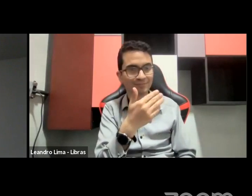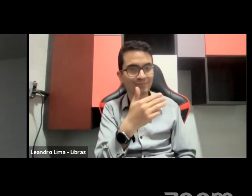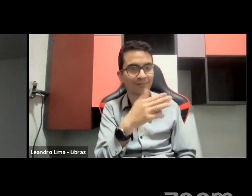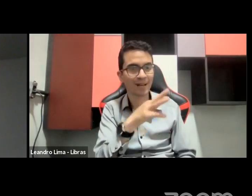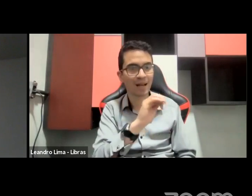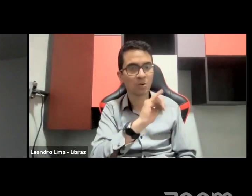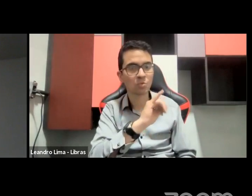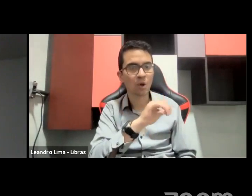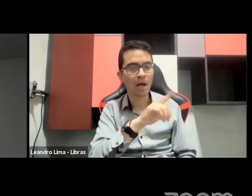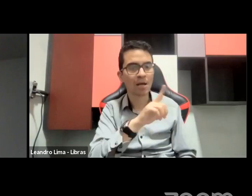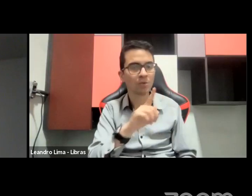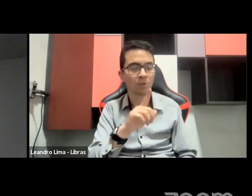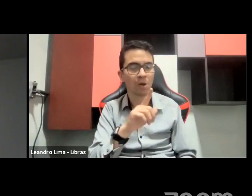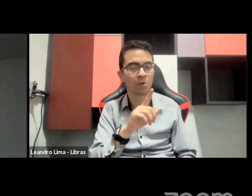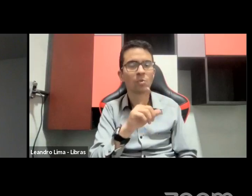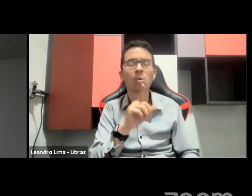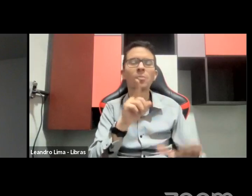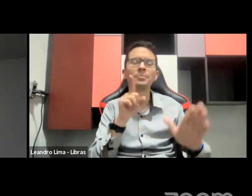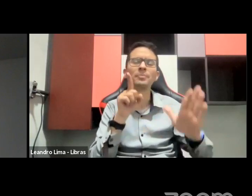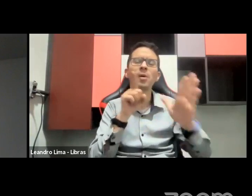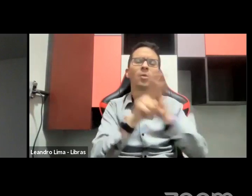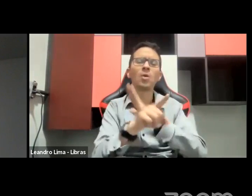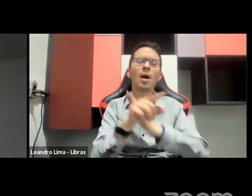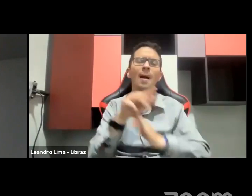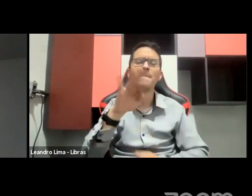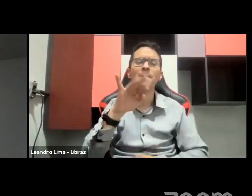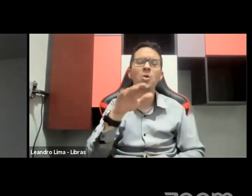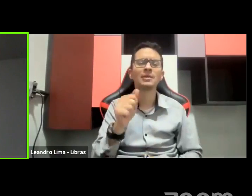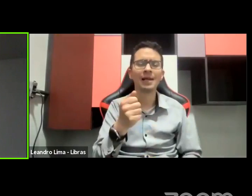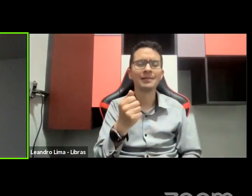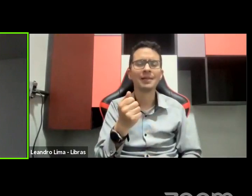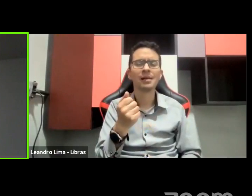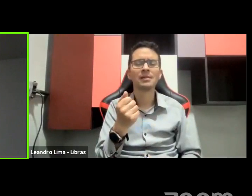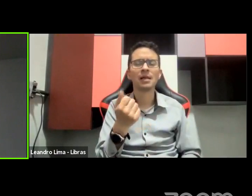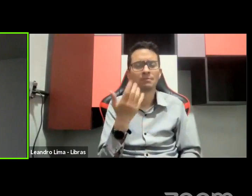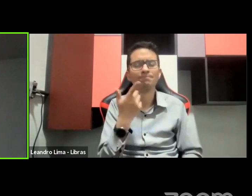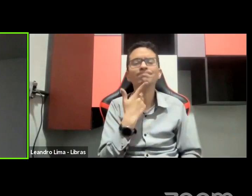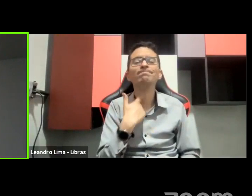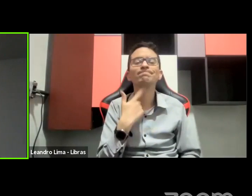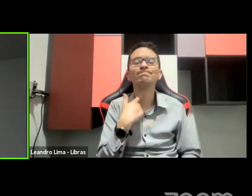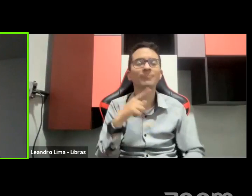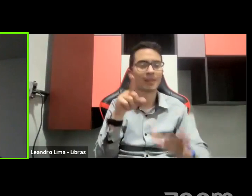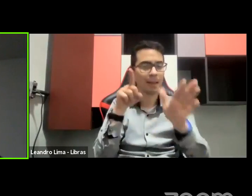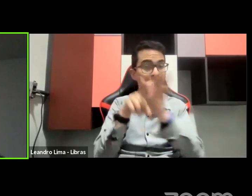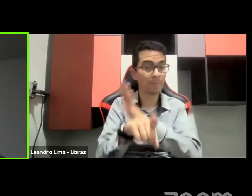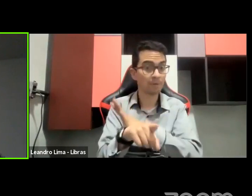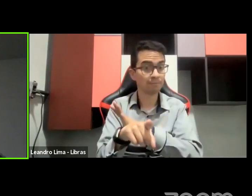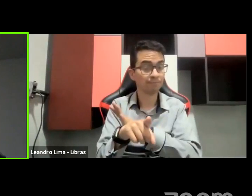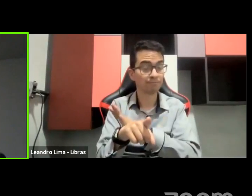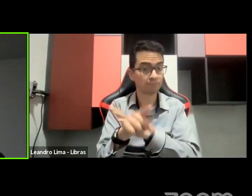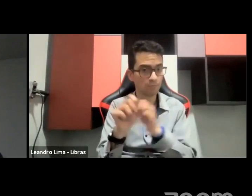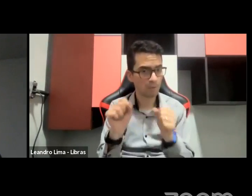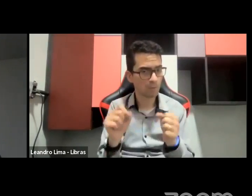Monica, alias roads alias wrote to me that he would like. ke to ask a question for you ke to ask a question, perhaps we could start with his Yes, please could start with his Yes,